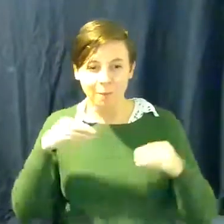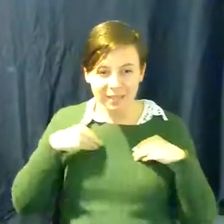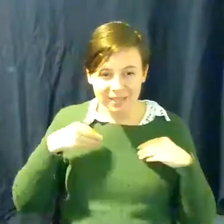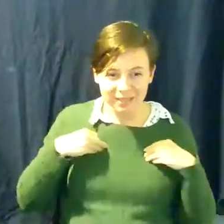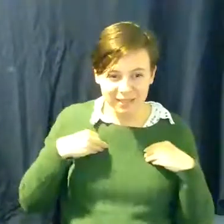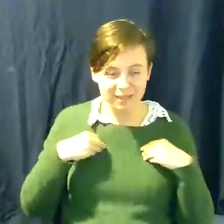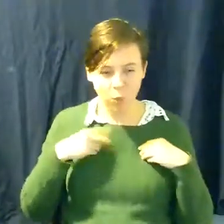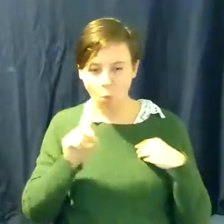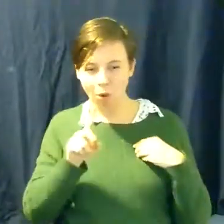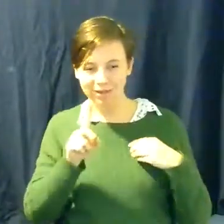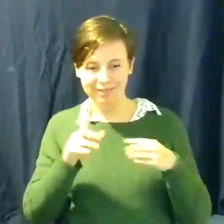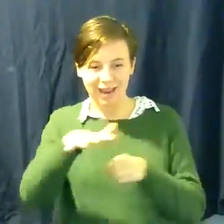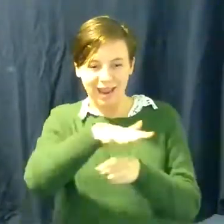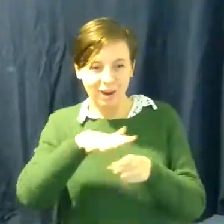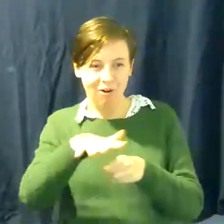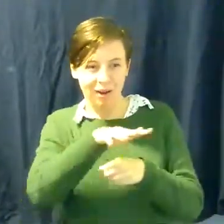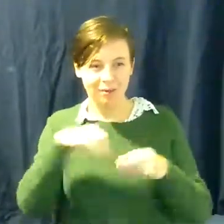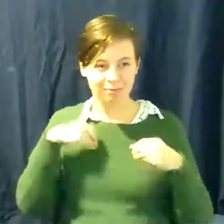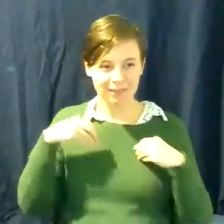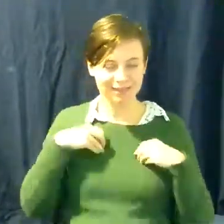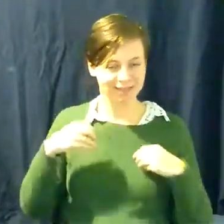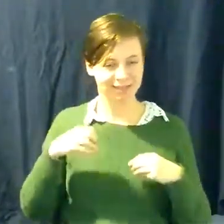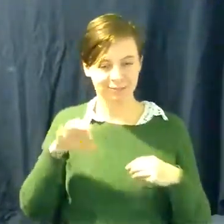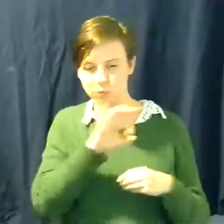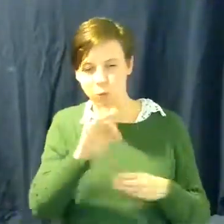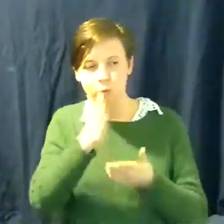want to narrow it down and make it really specific on what aspects